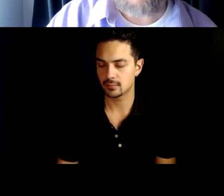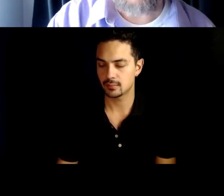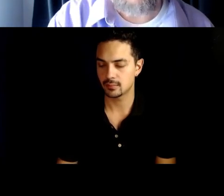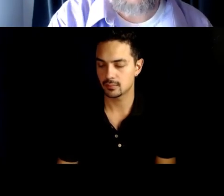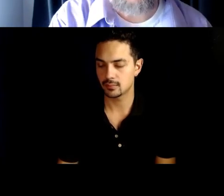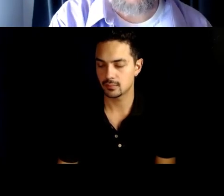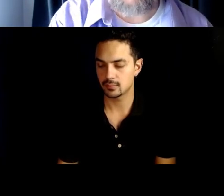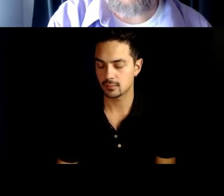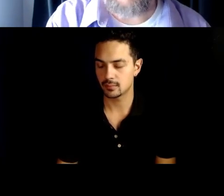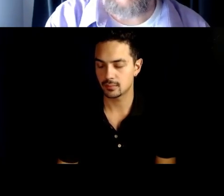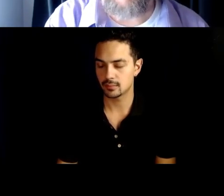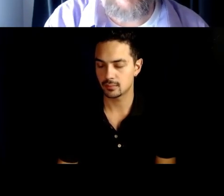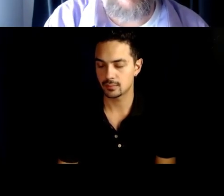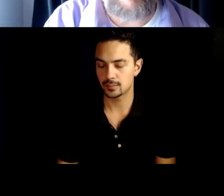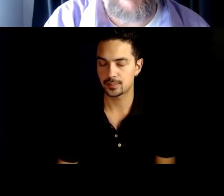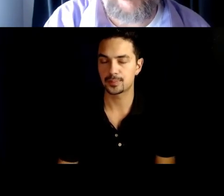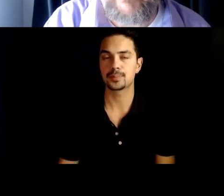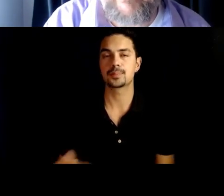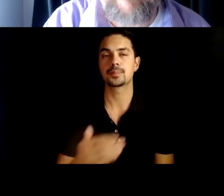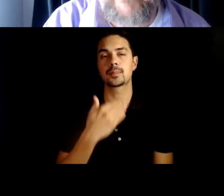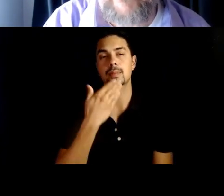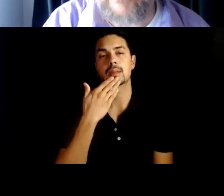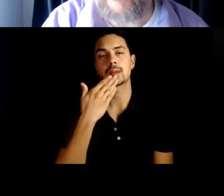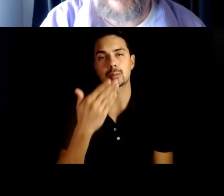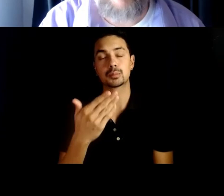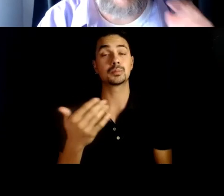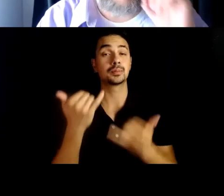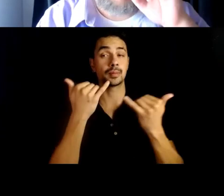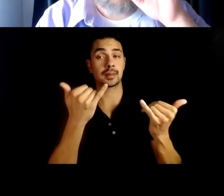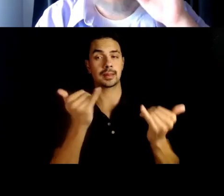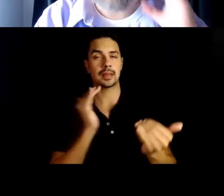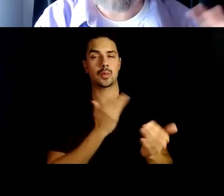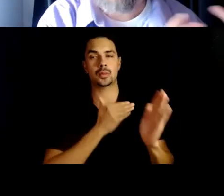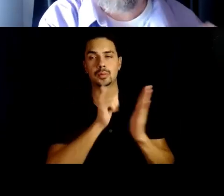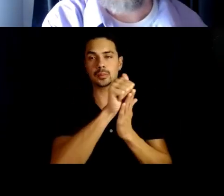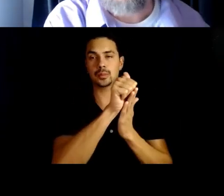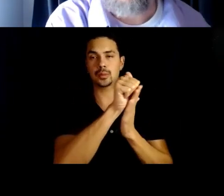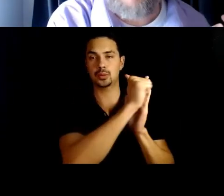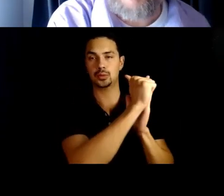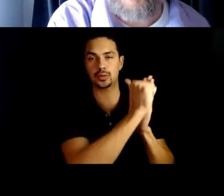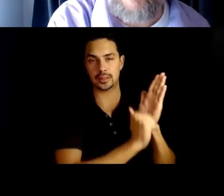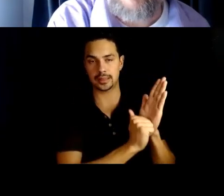So today, we're gonna go through a few things. A lot of it has ended up being kind of historical